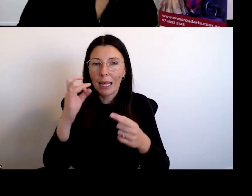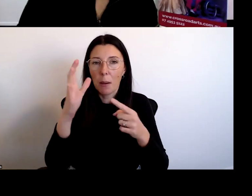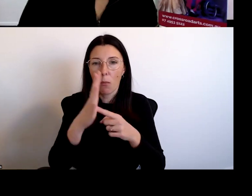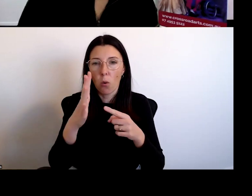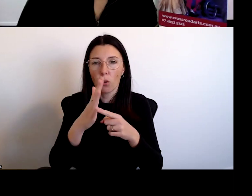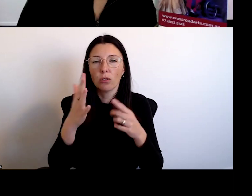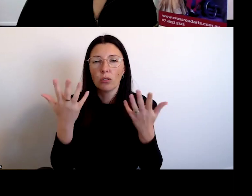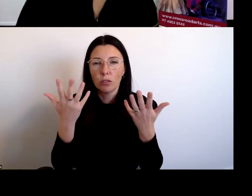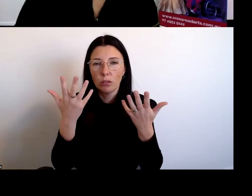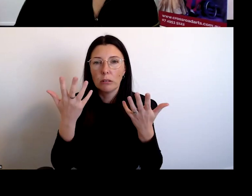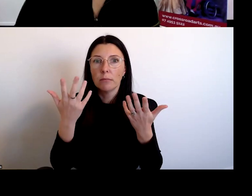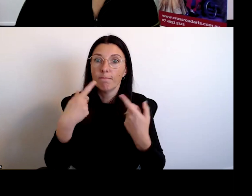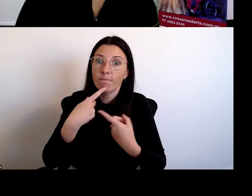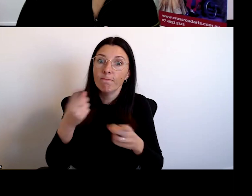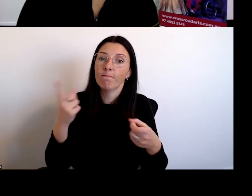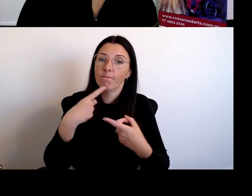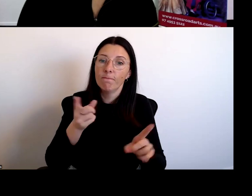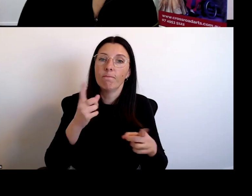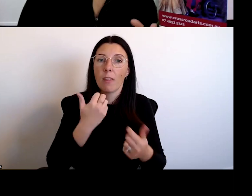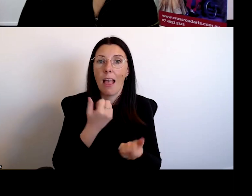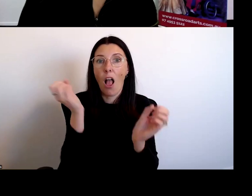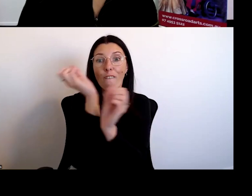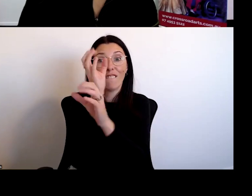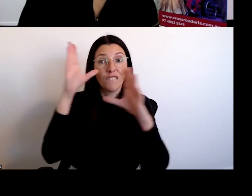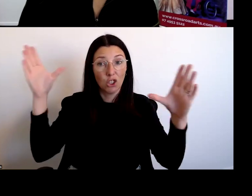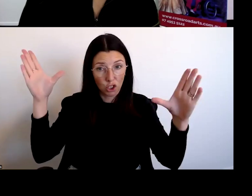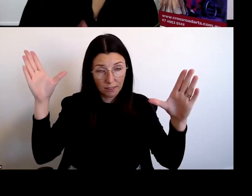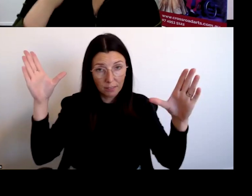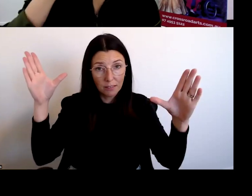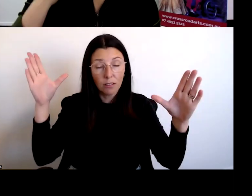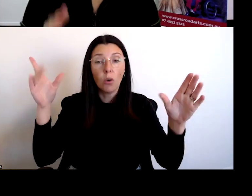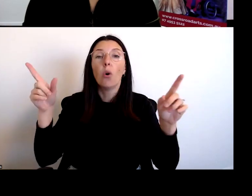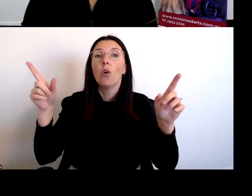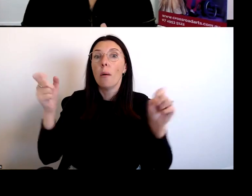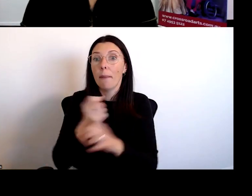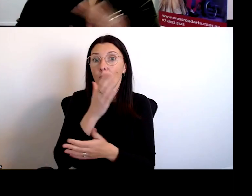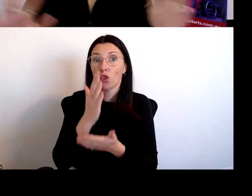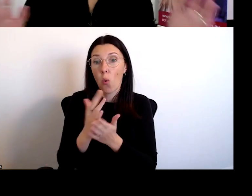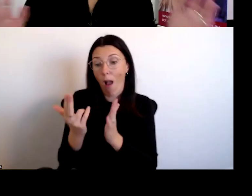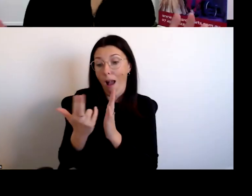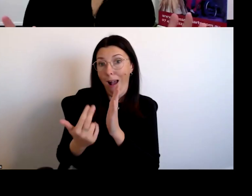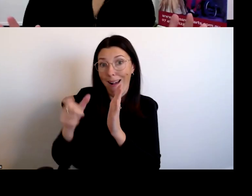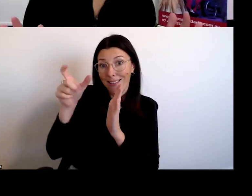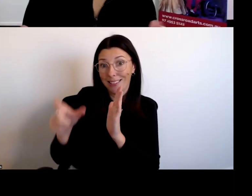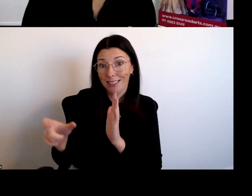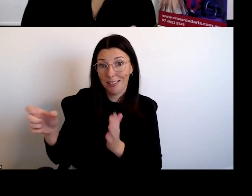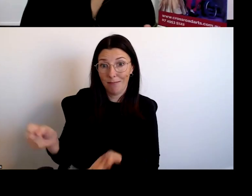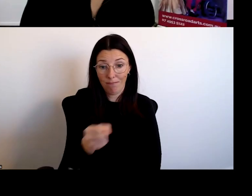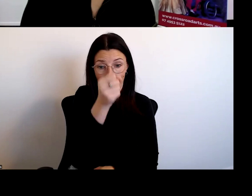vision, and making sure that our artists were centred in and across the whole campaign.